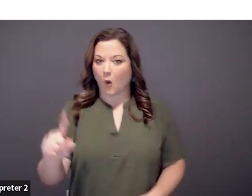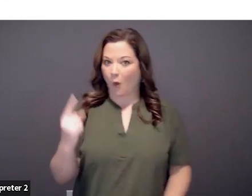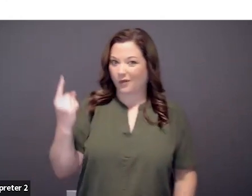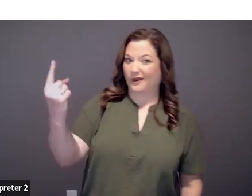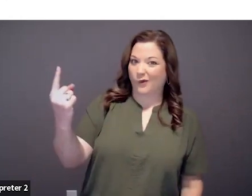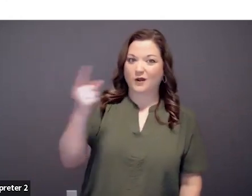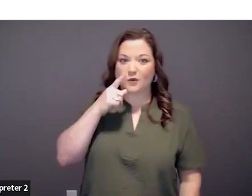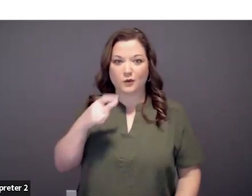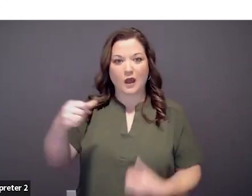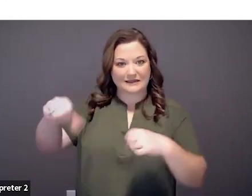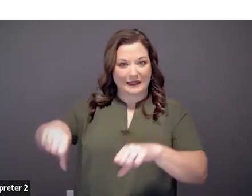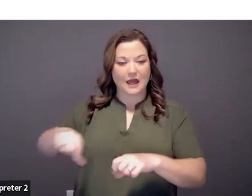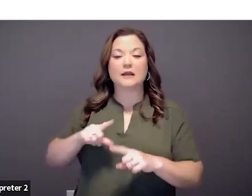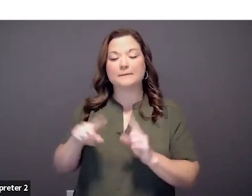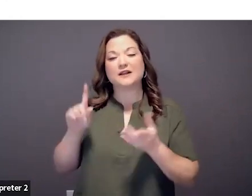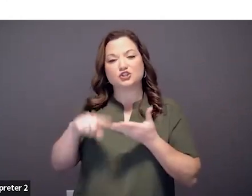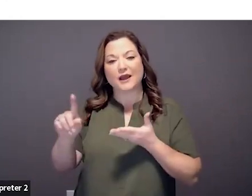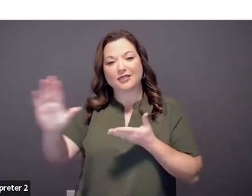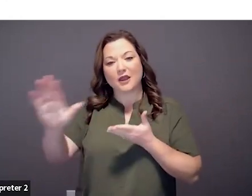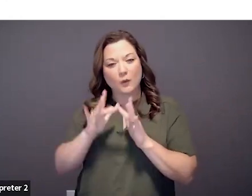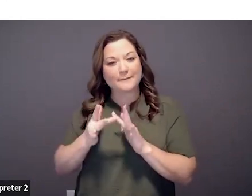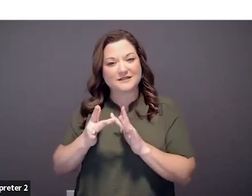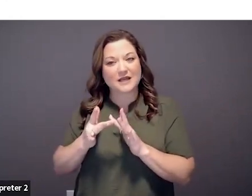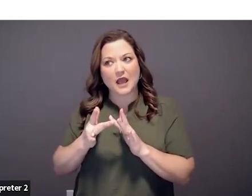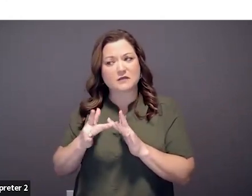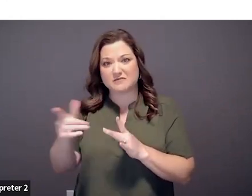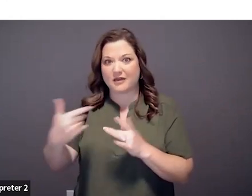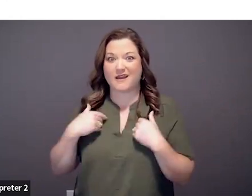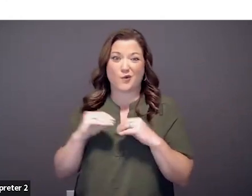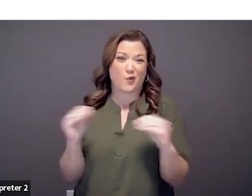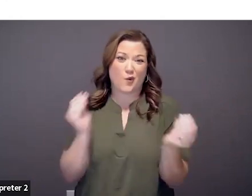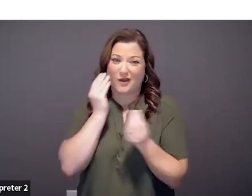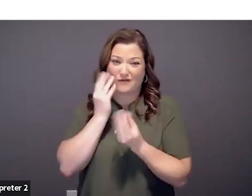I did check their website and they had no information on their accessibility.